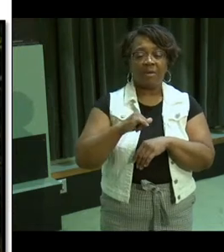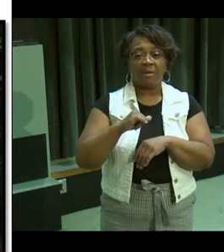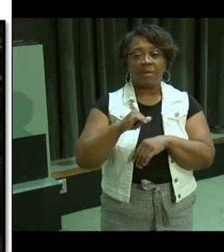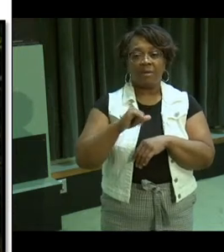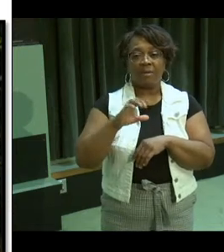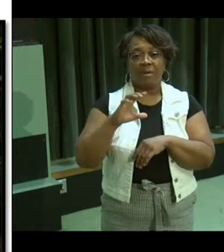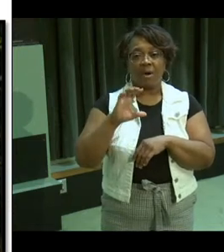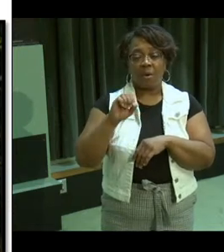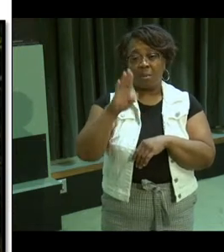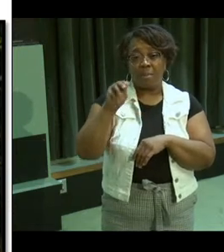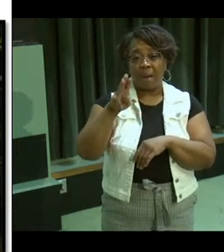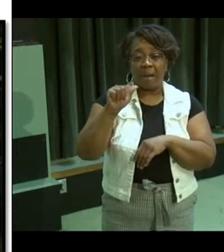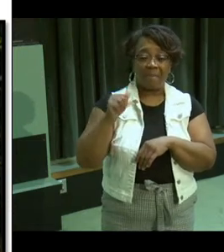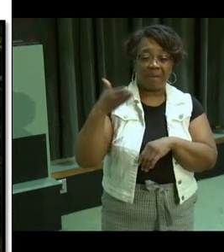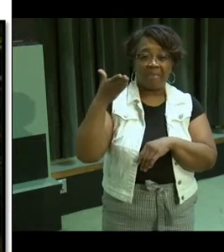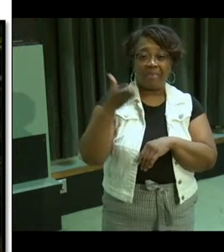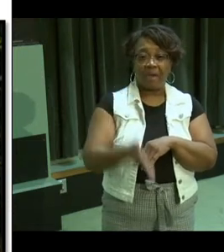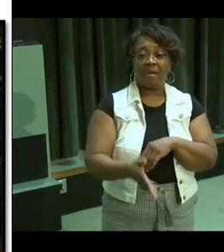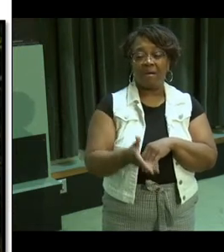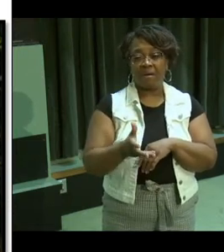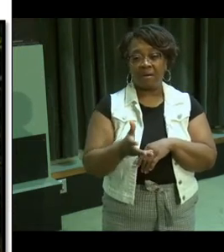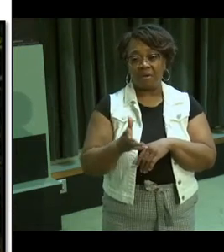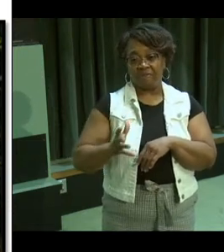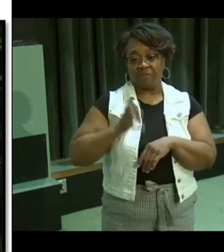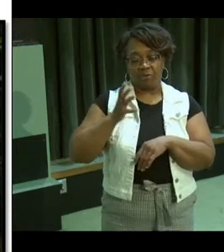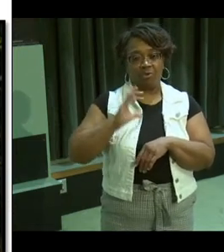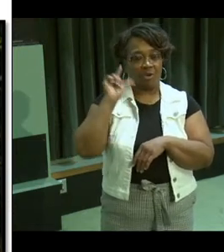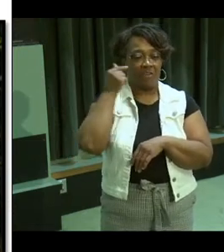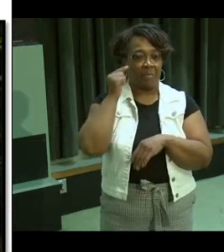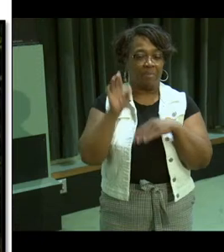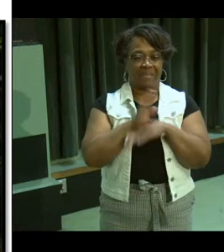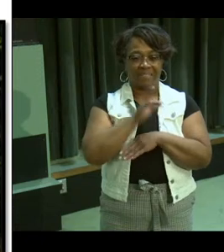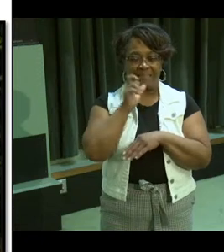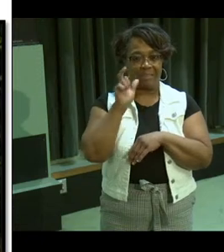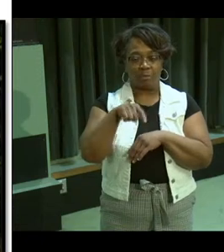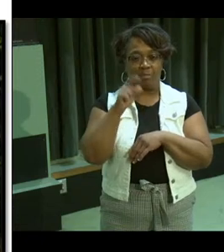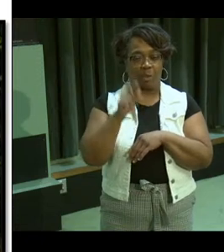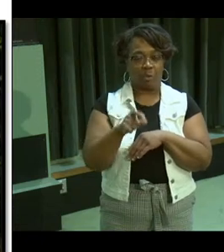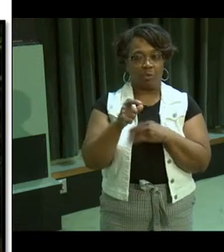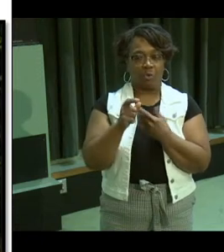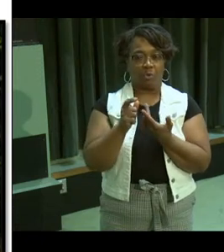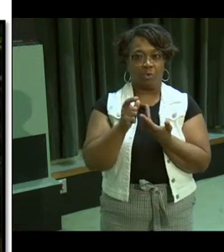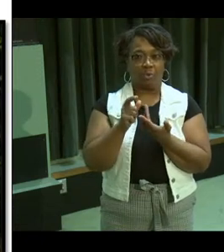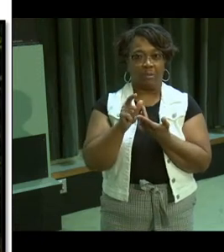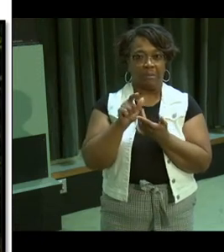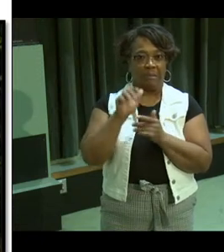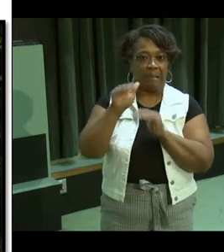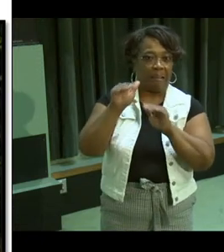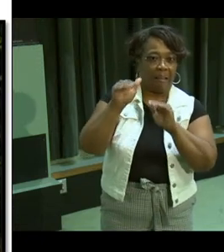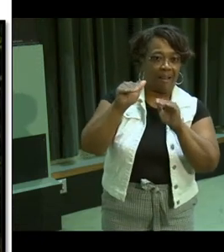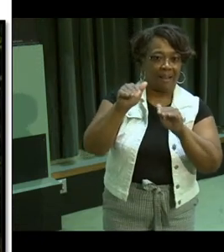there on an official, like, government business. So you're really not supposed to lobby